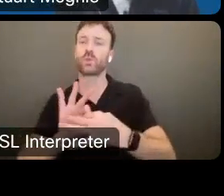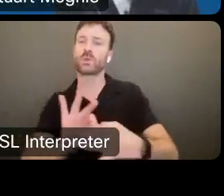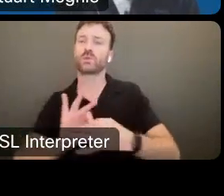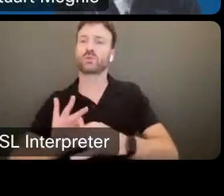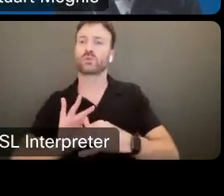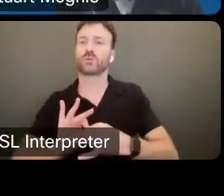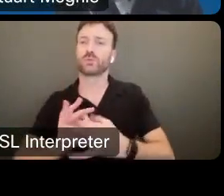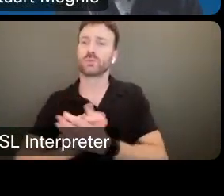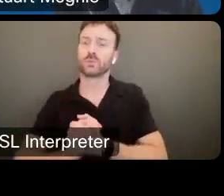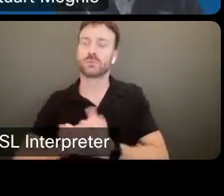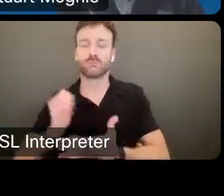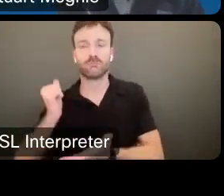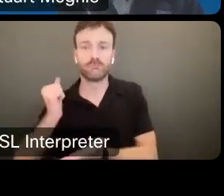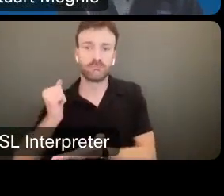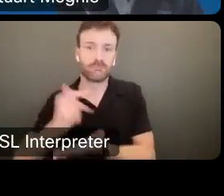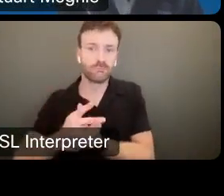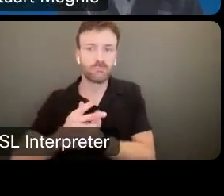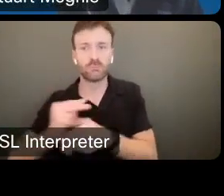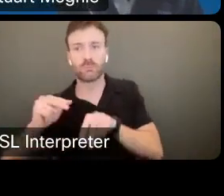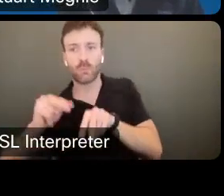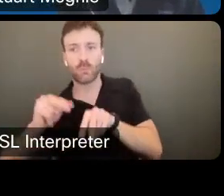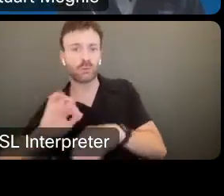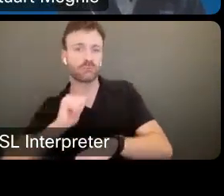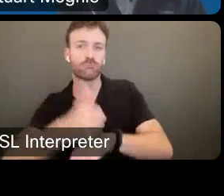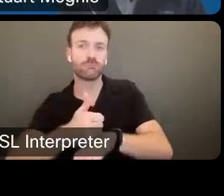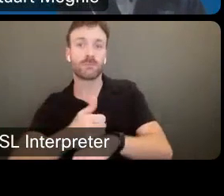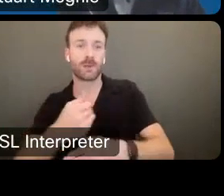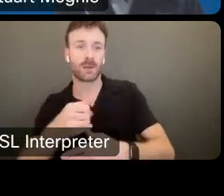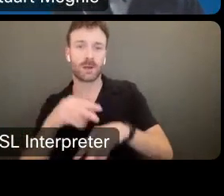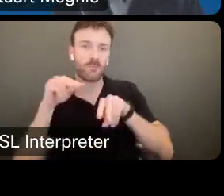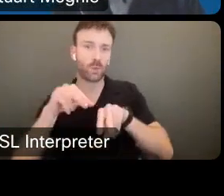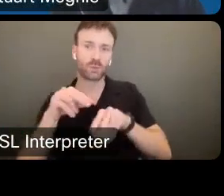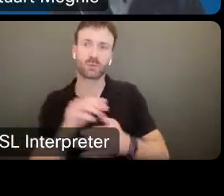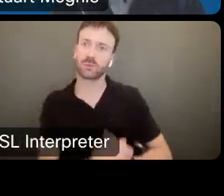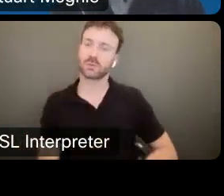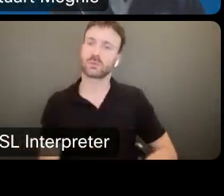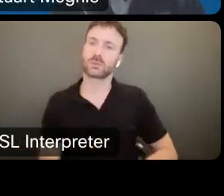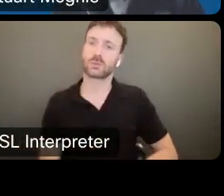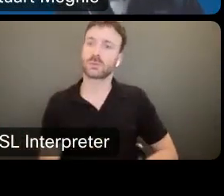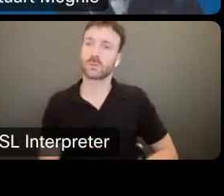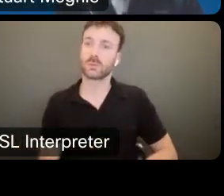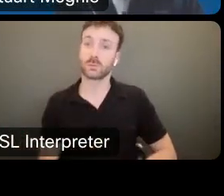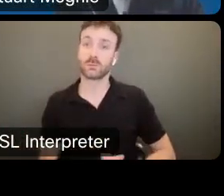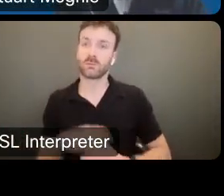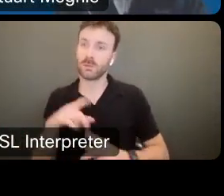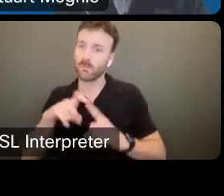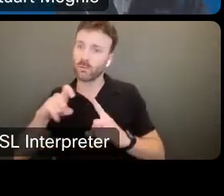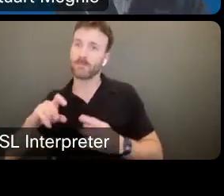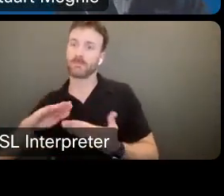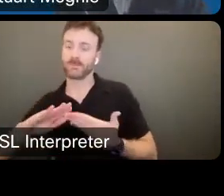approved, monitored, implemented, and enforced by the city staff.